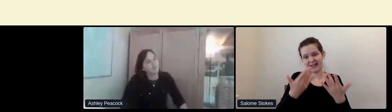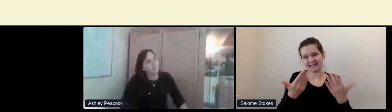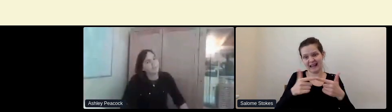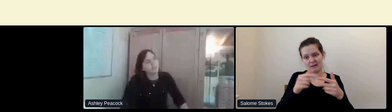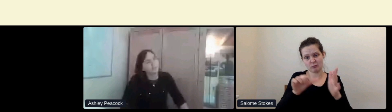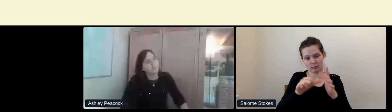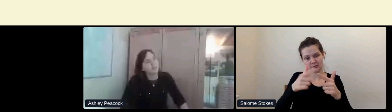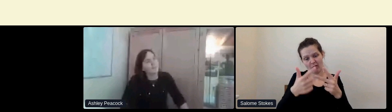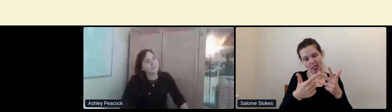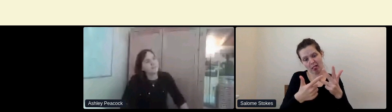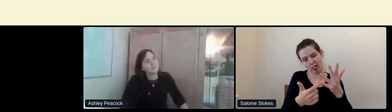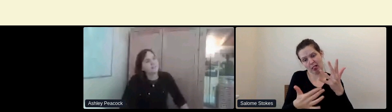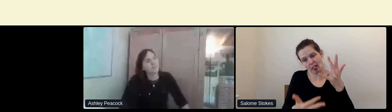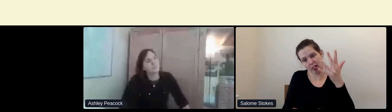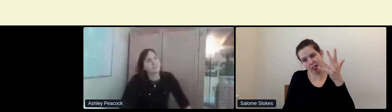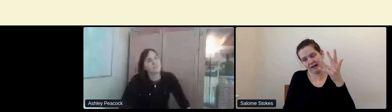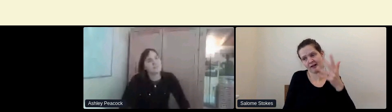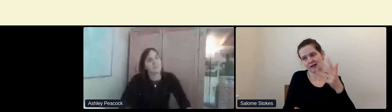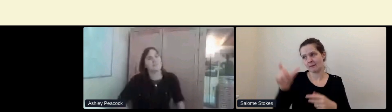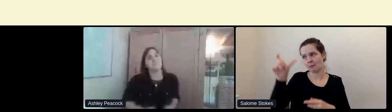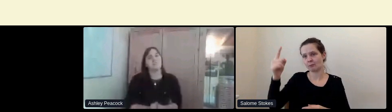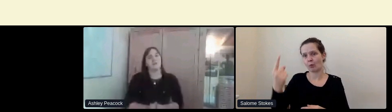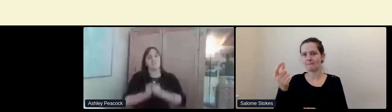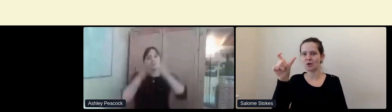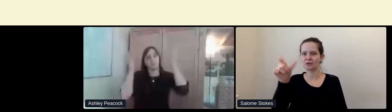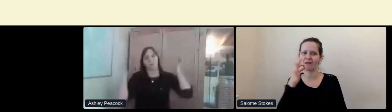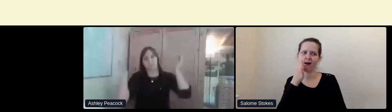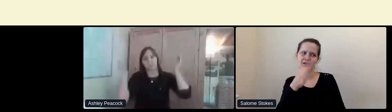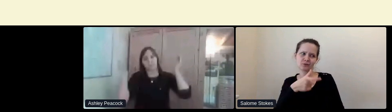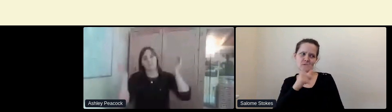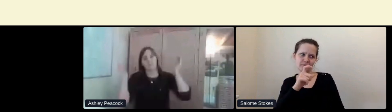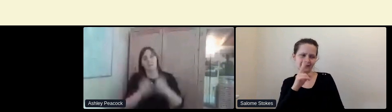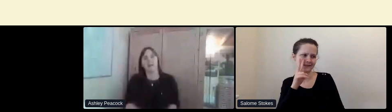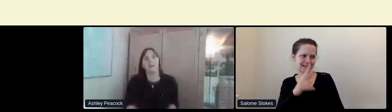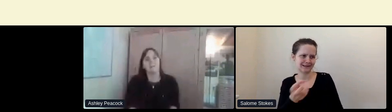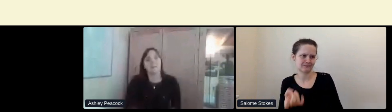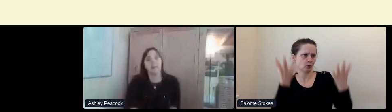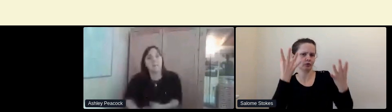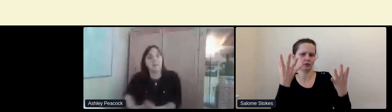That's the thing that other people see, they just see that explosion and they might